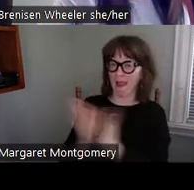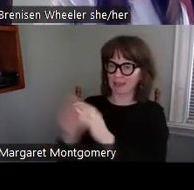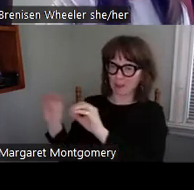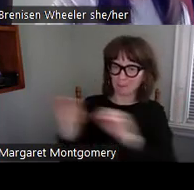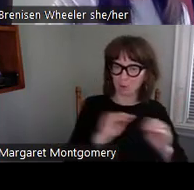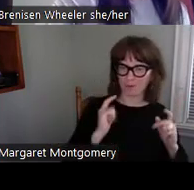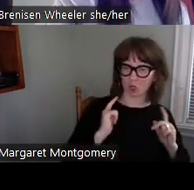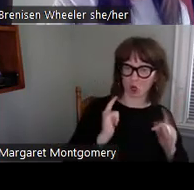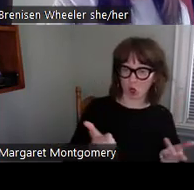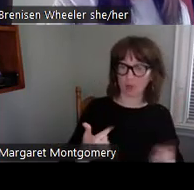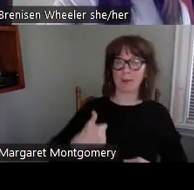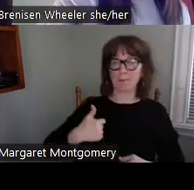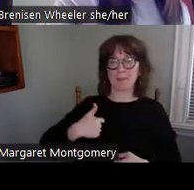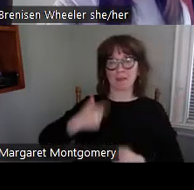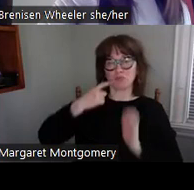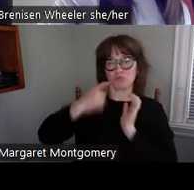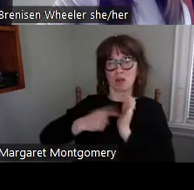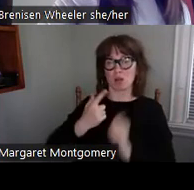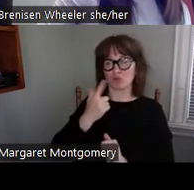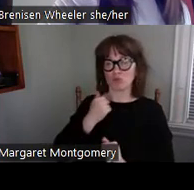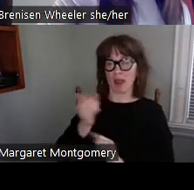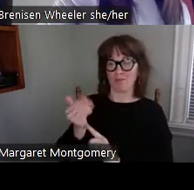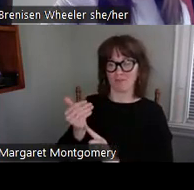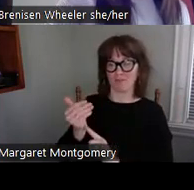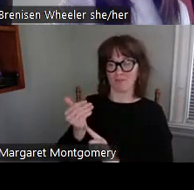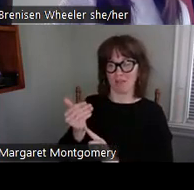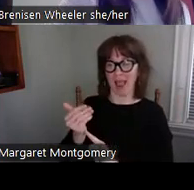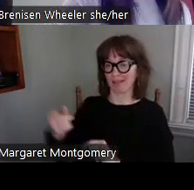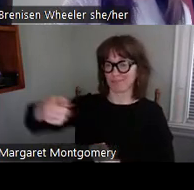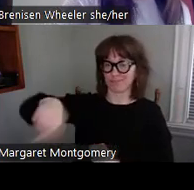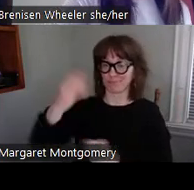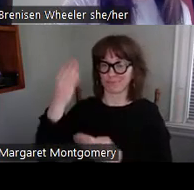turns out that person. 12:37:10 Yeah, Yeah, that is not an uncommon